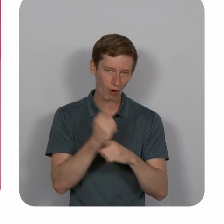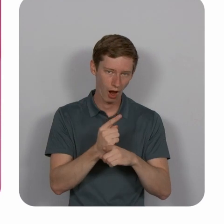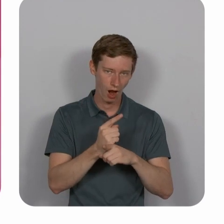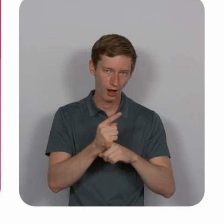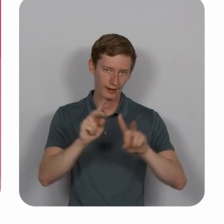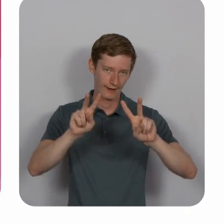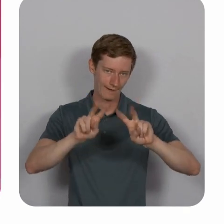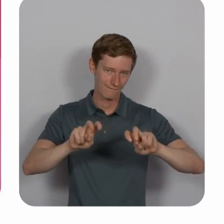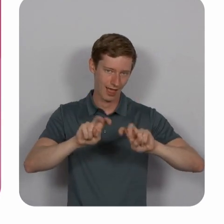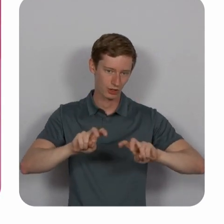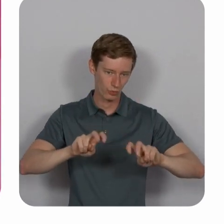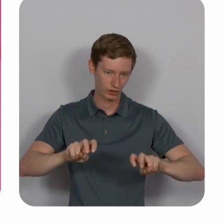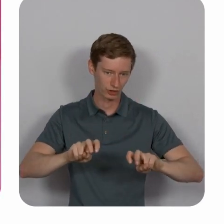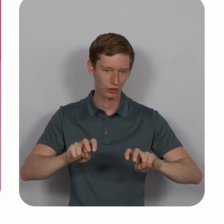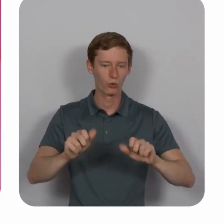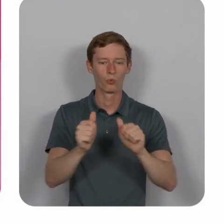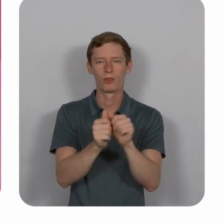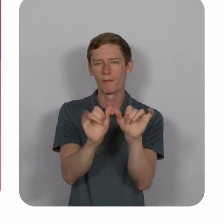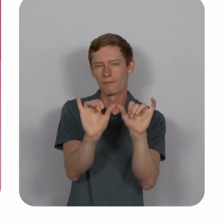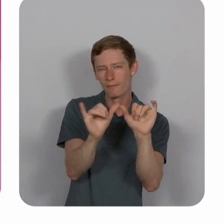metrics and strategy.